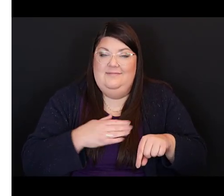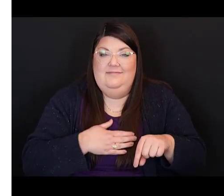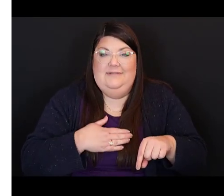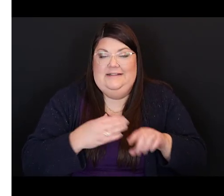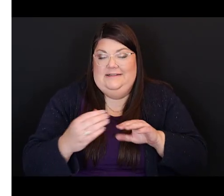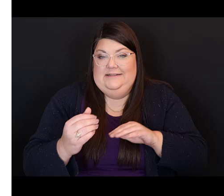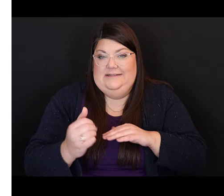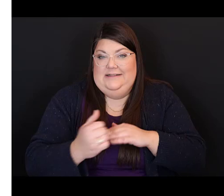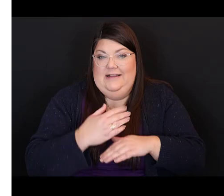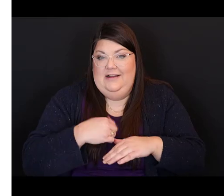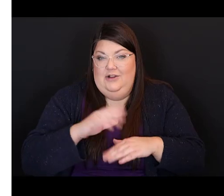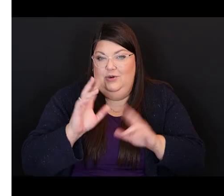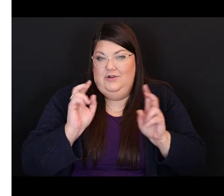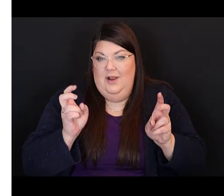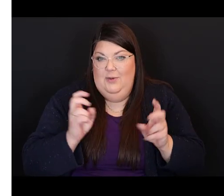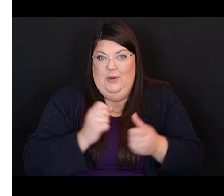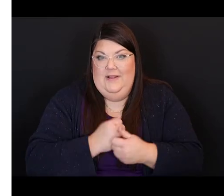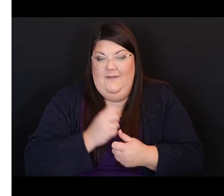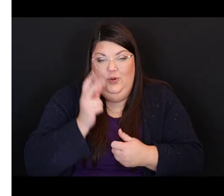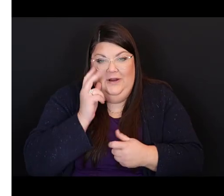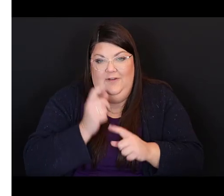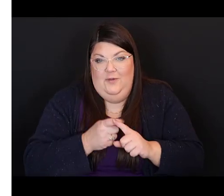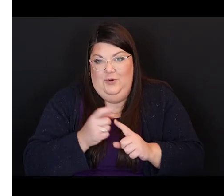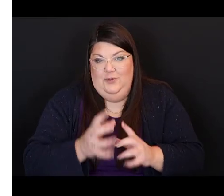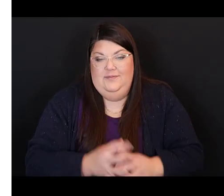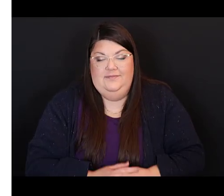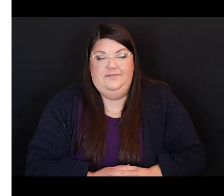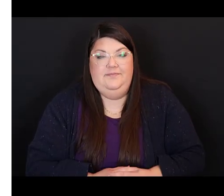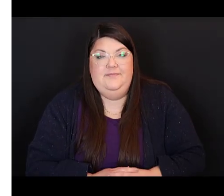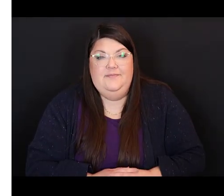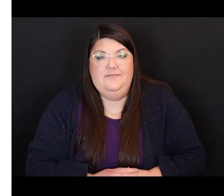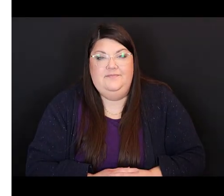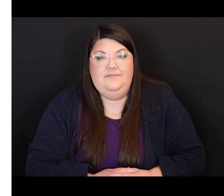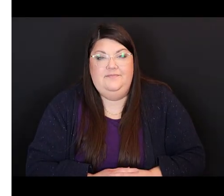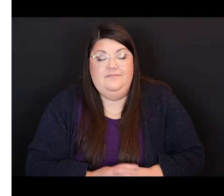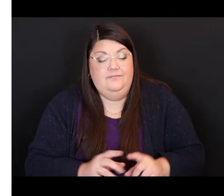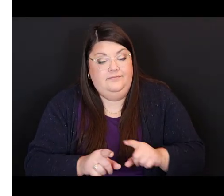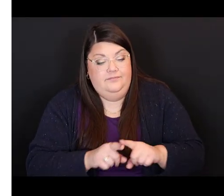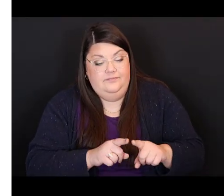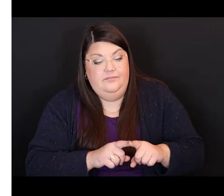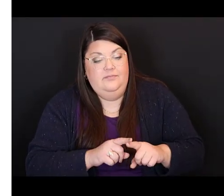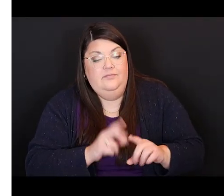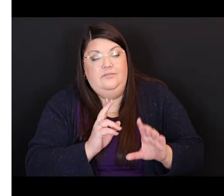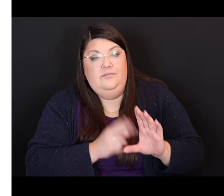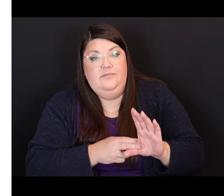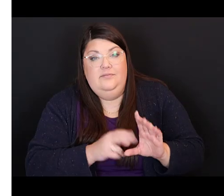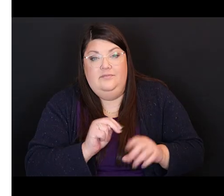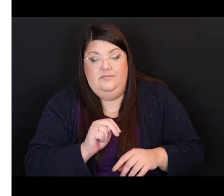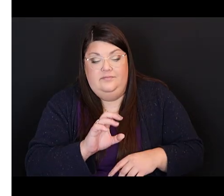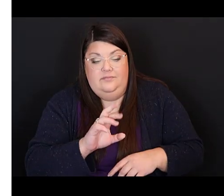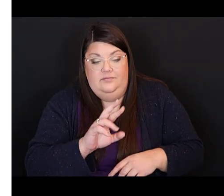us your topics. We would love to hear from you. Also, on the join the NCRTM network page, you can